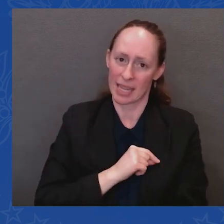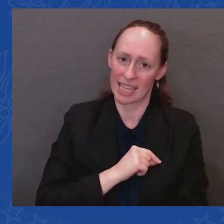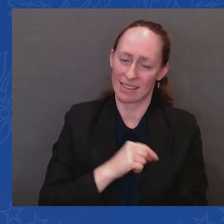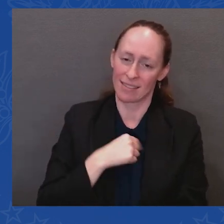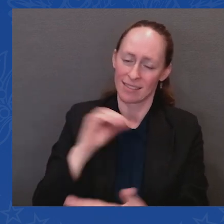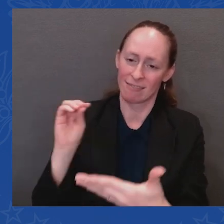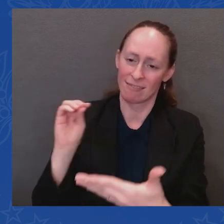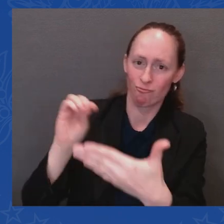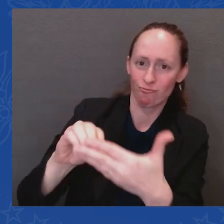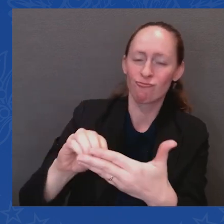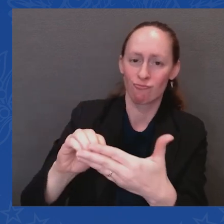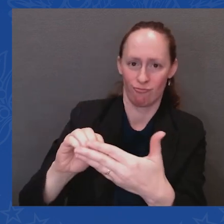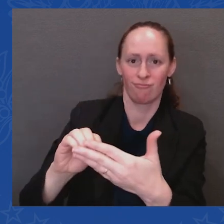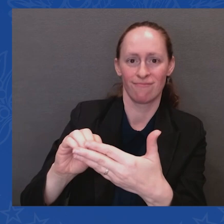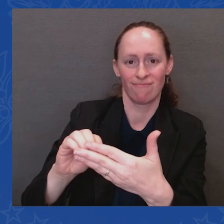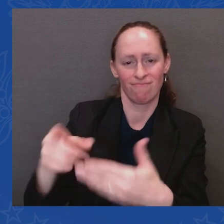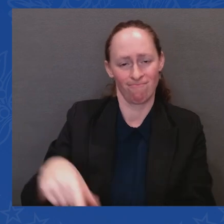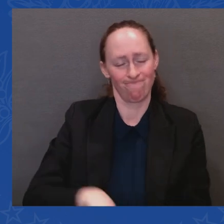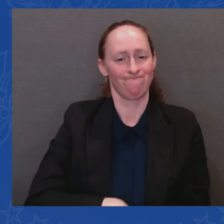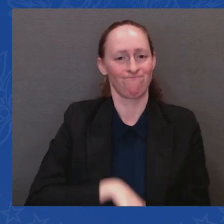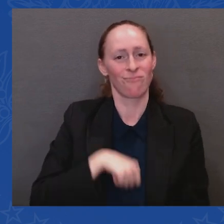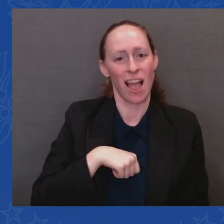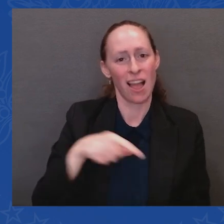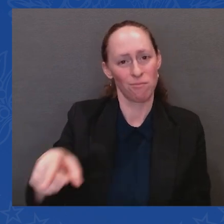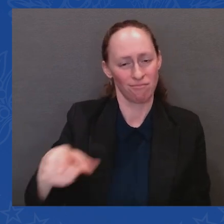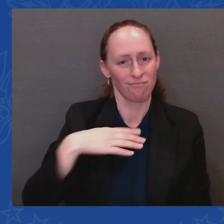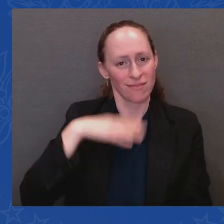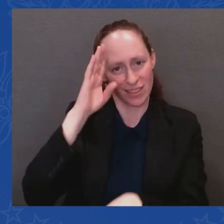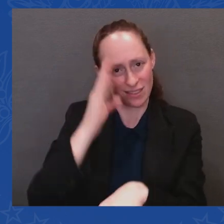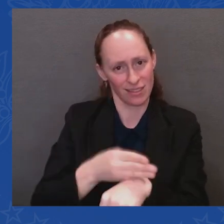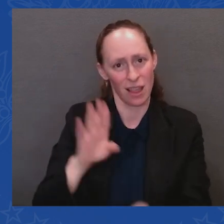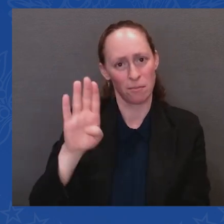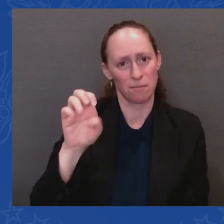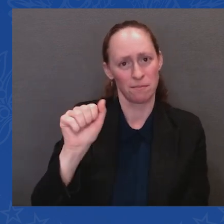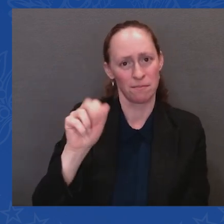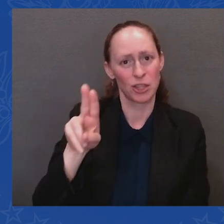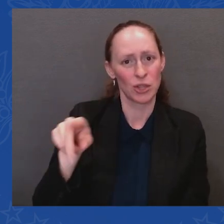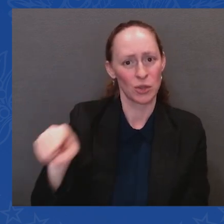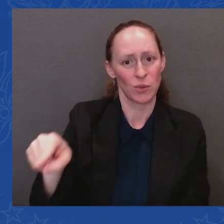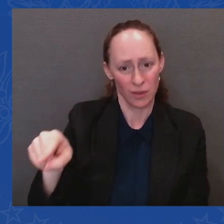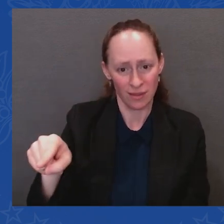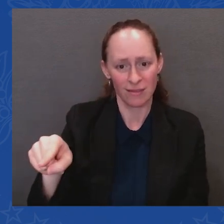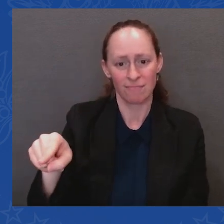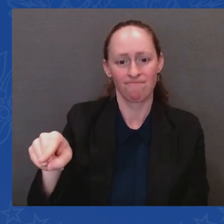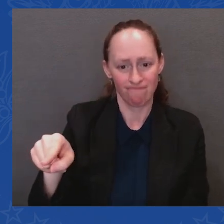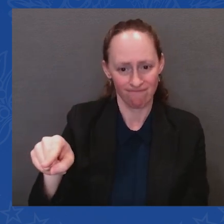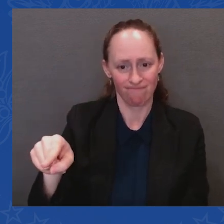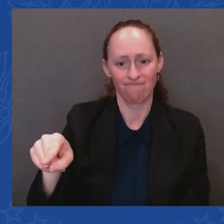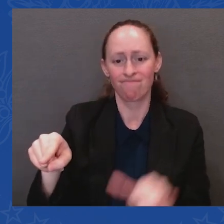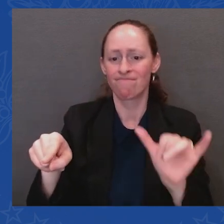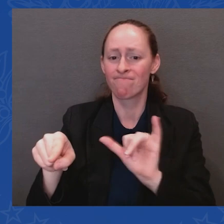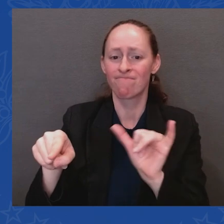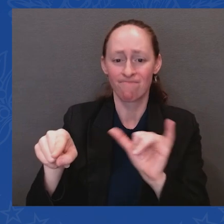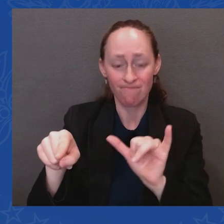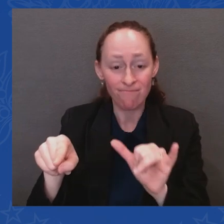I can still feel the overwhelming pride in Major Beau Biden receiving the Bronze Star, the Legion of Merit,